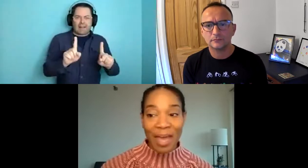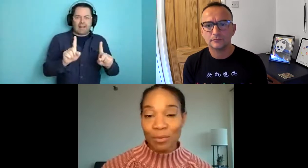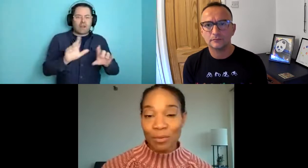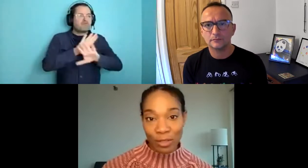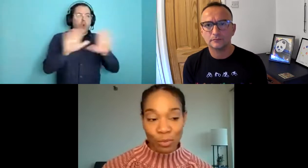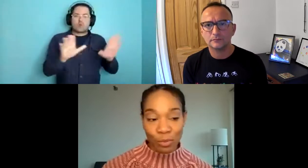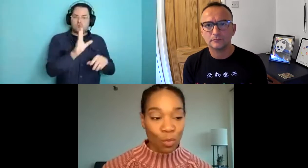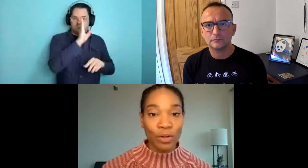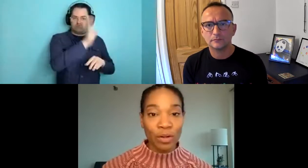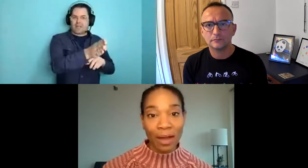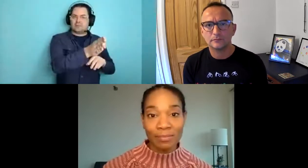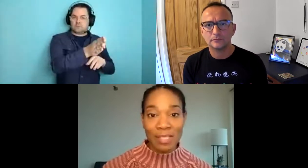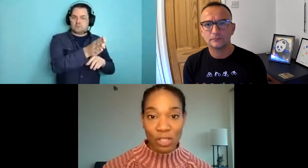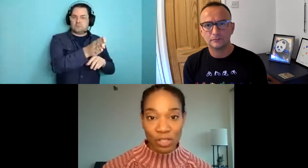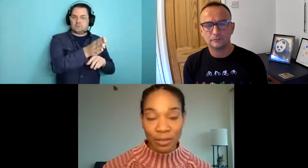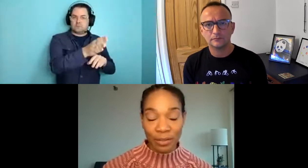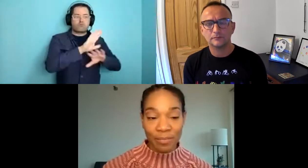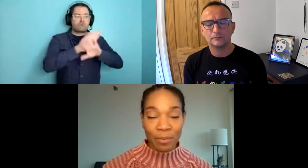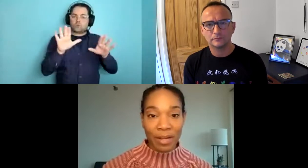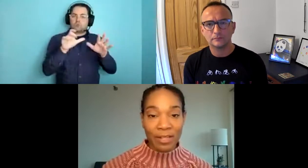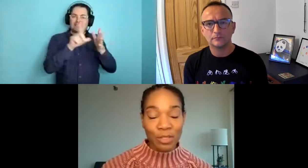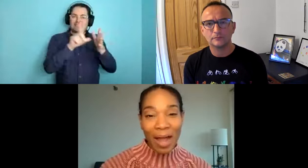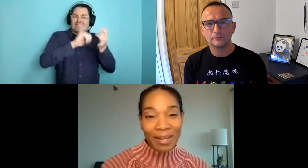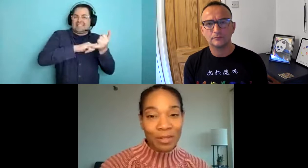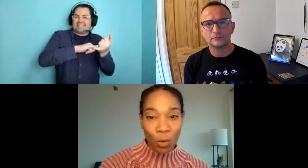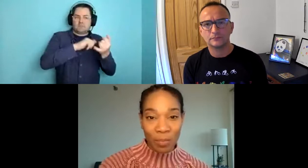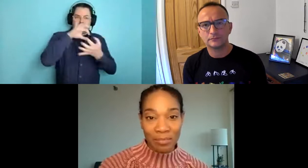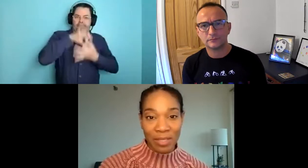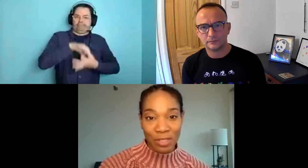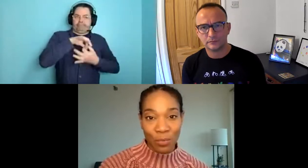was gay or straight these homo normativety of bine ries